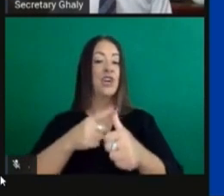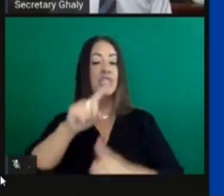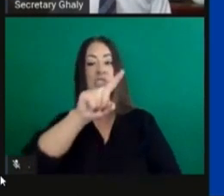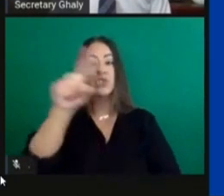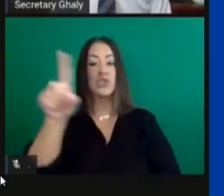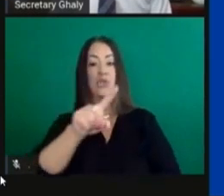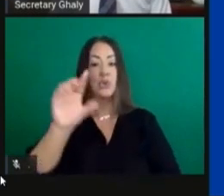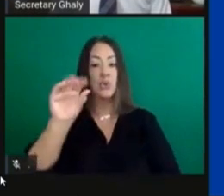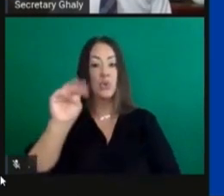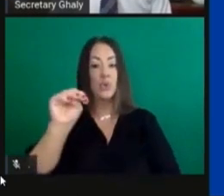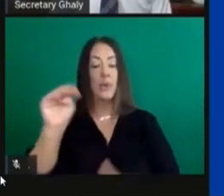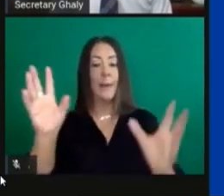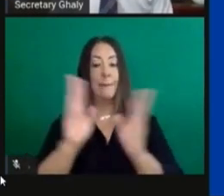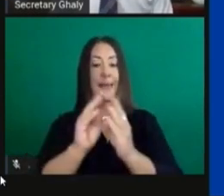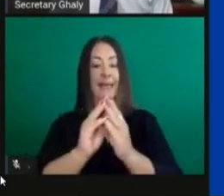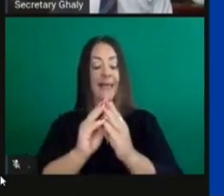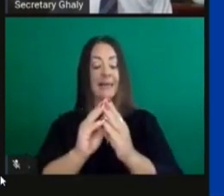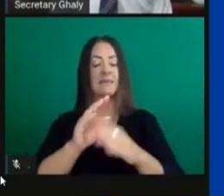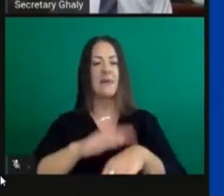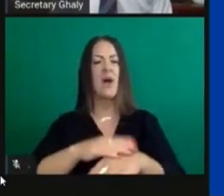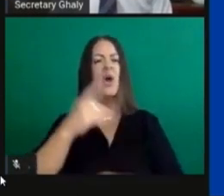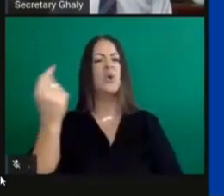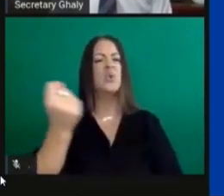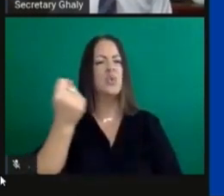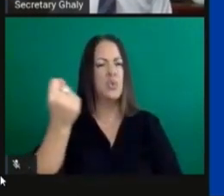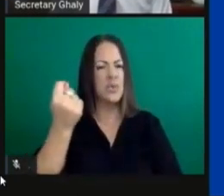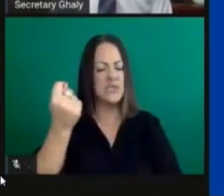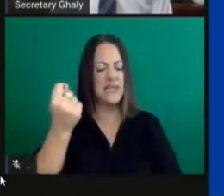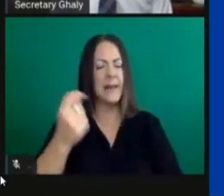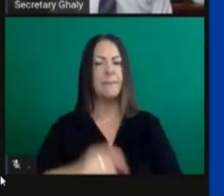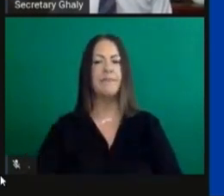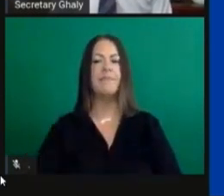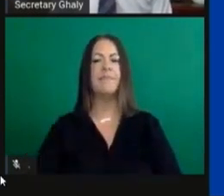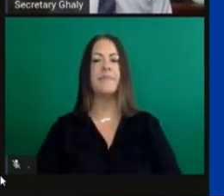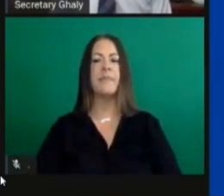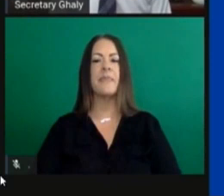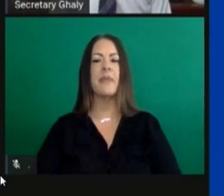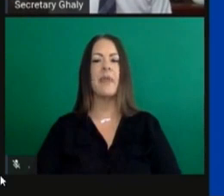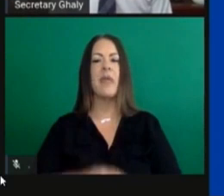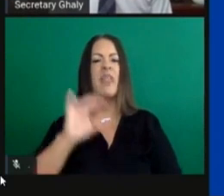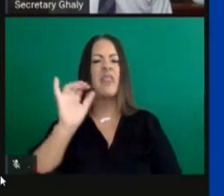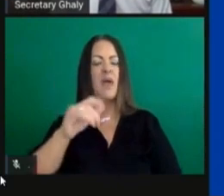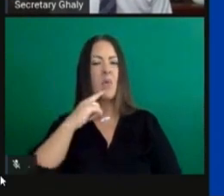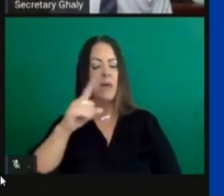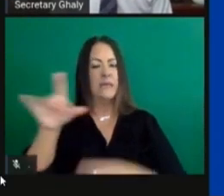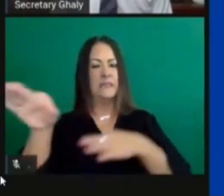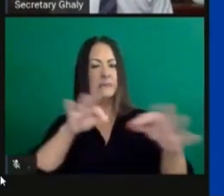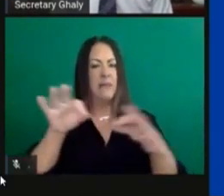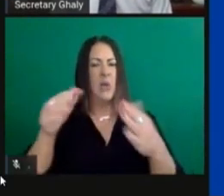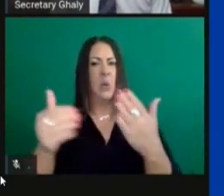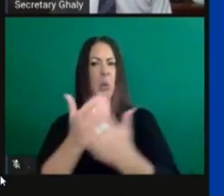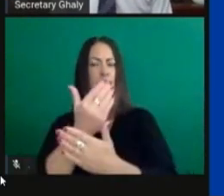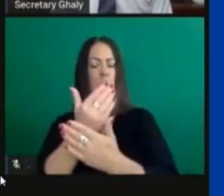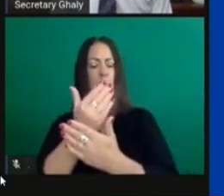TURN IT OVER TO SECRETARY GAP. THANKS, DR. HAHN.